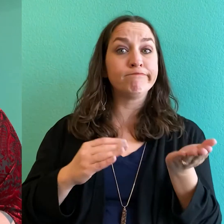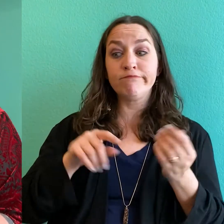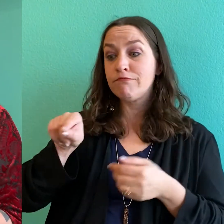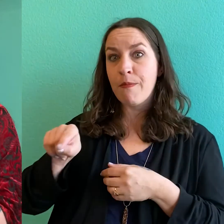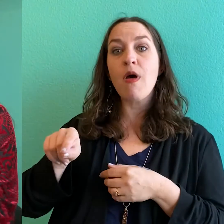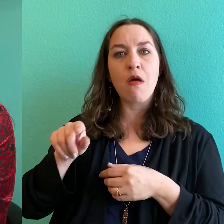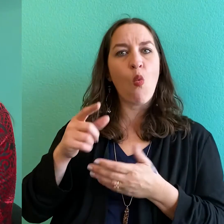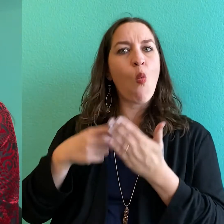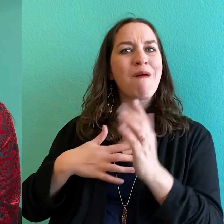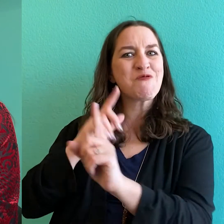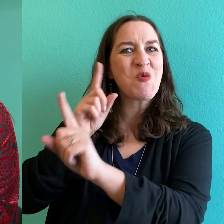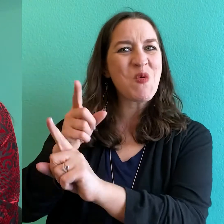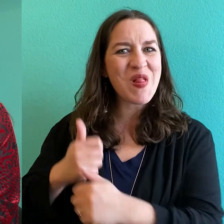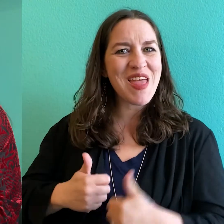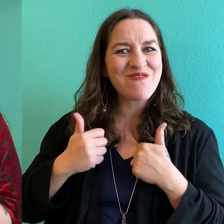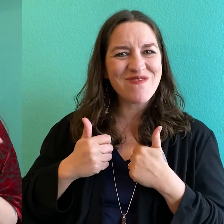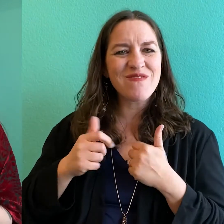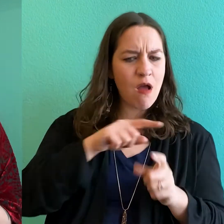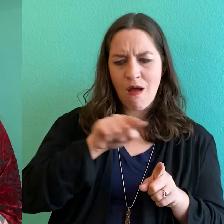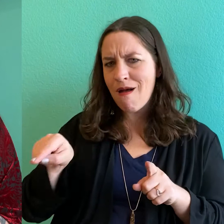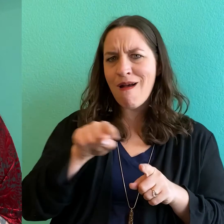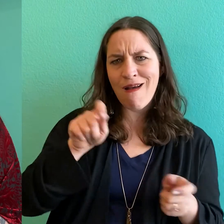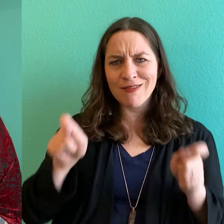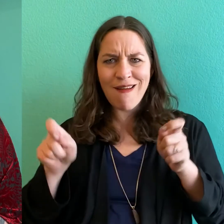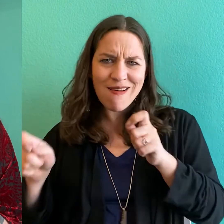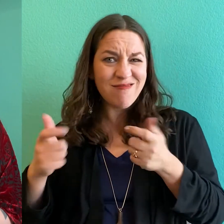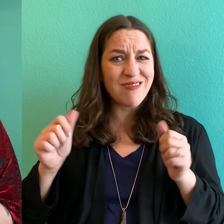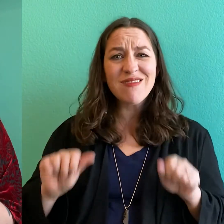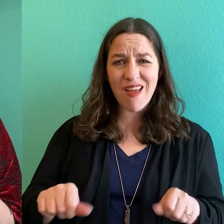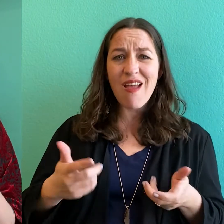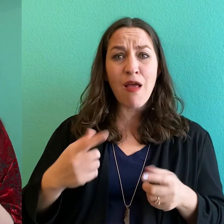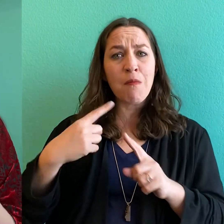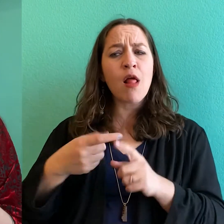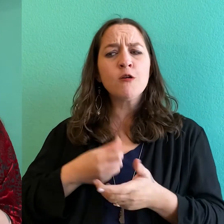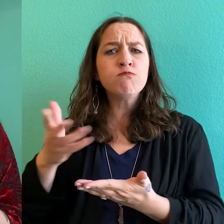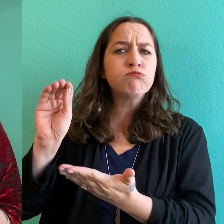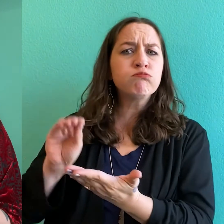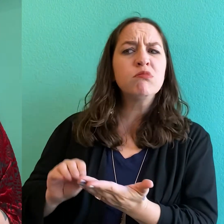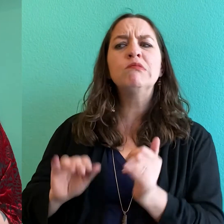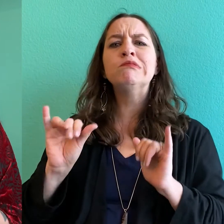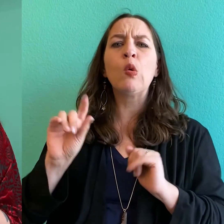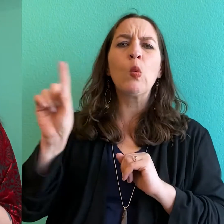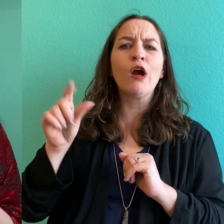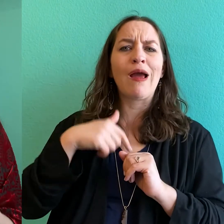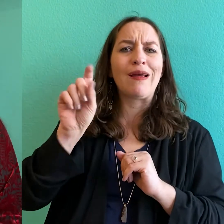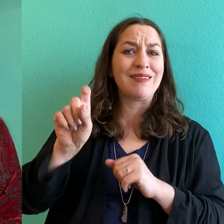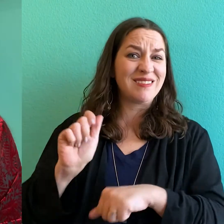for what you would like your life to be like. And then you can use your journals to process that and start to figure out where you might need to